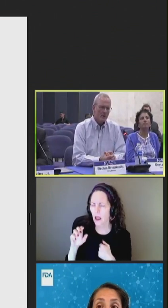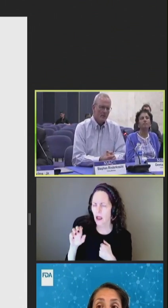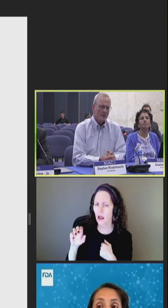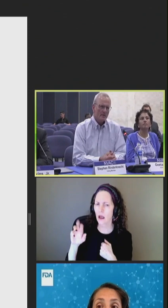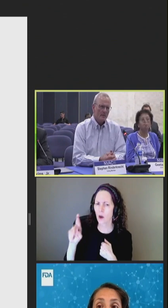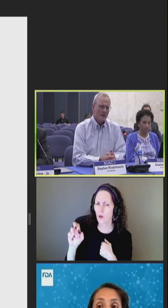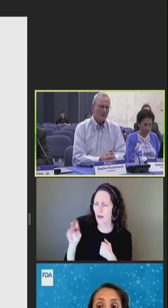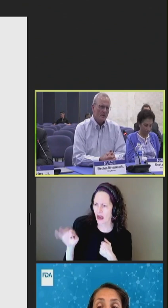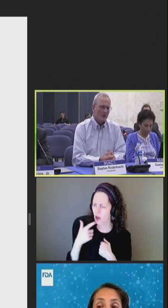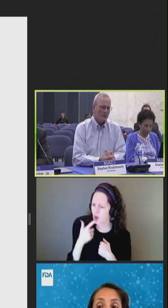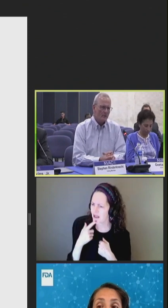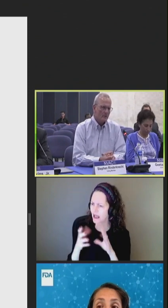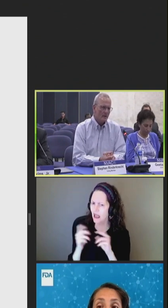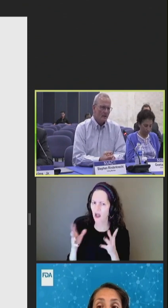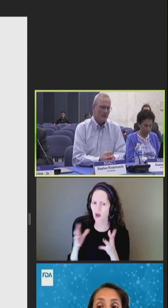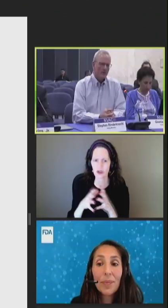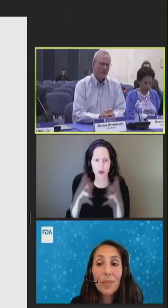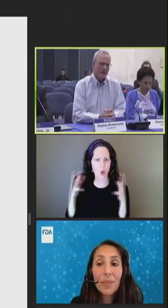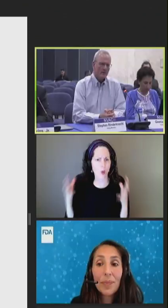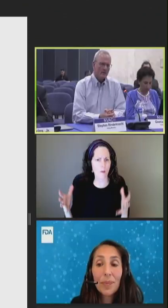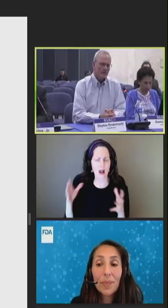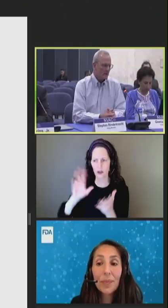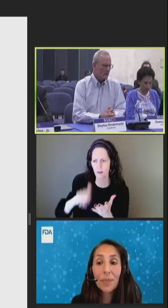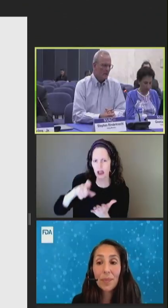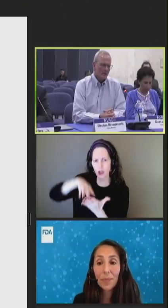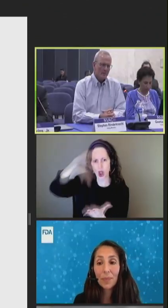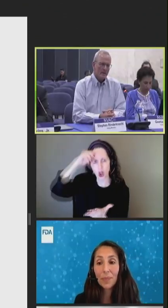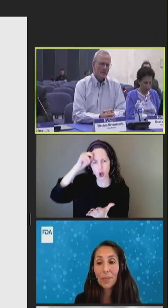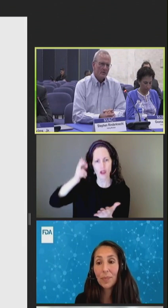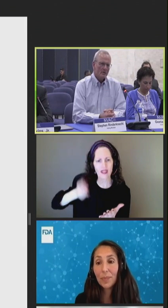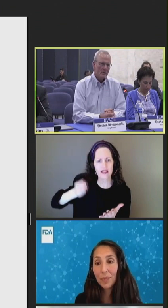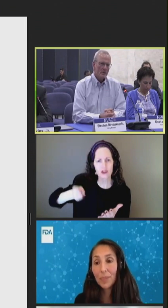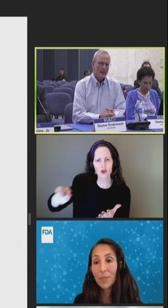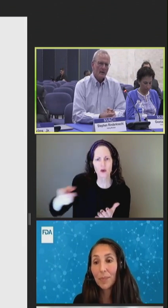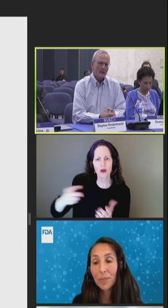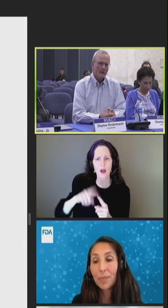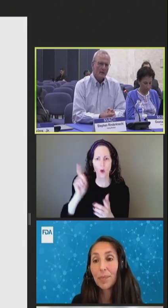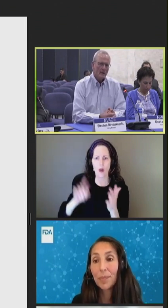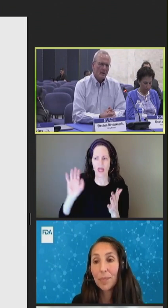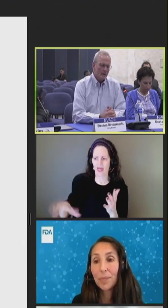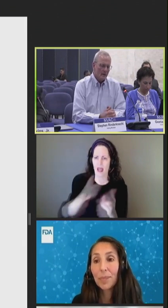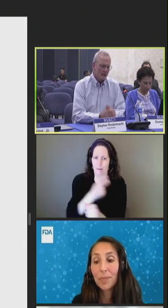they have the patient in the office, they need to know what vaccines that patient has already had.